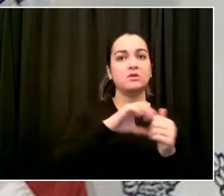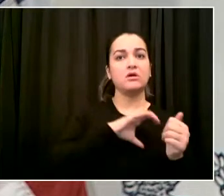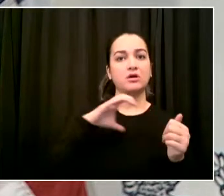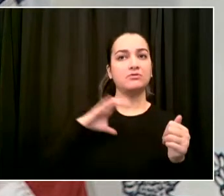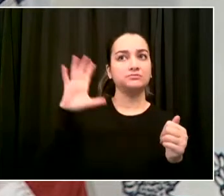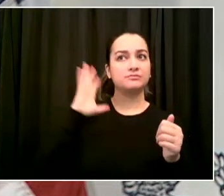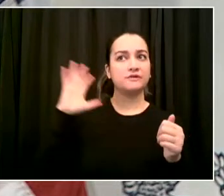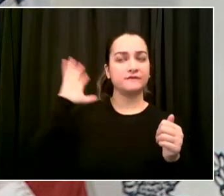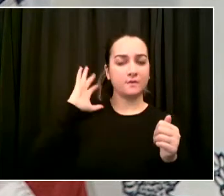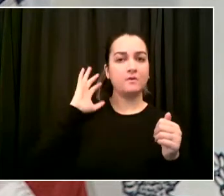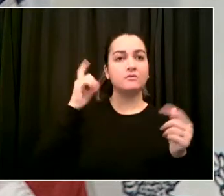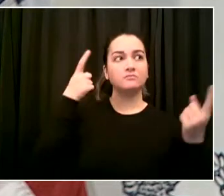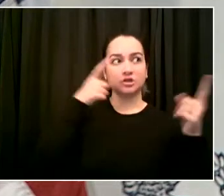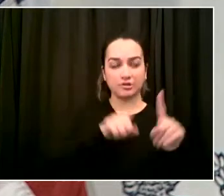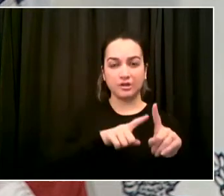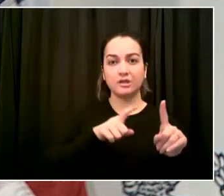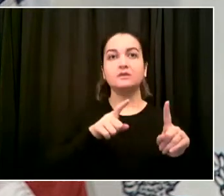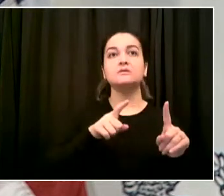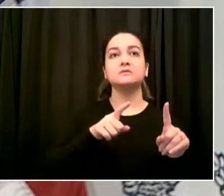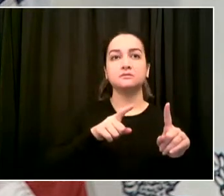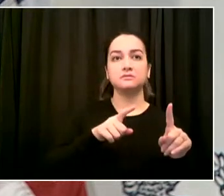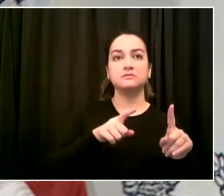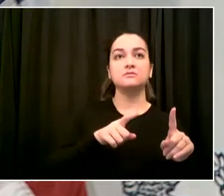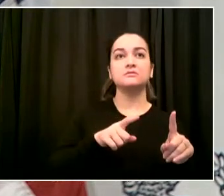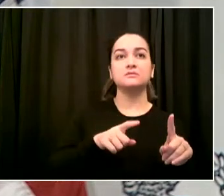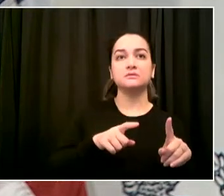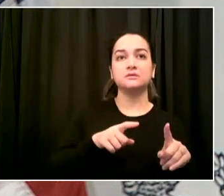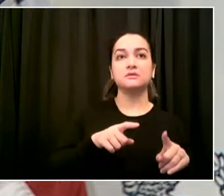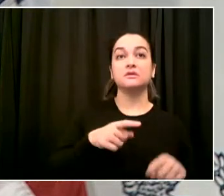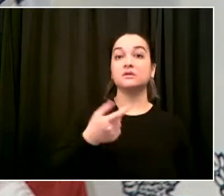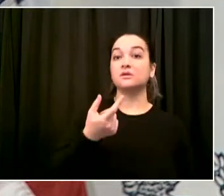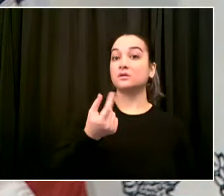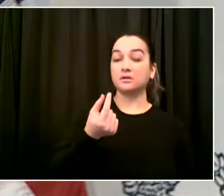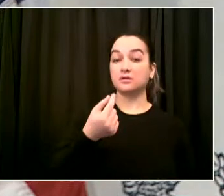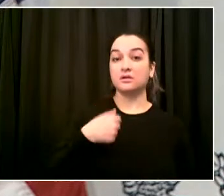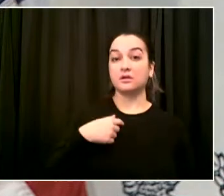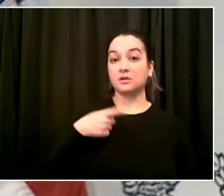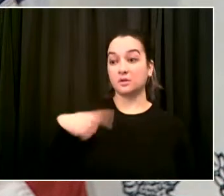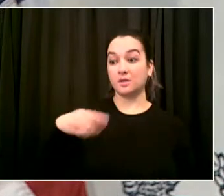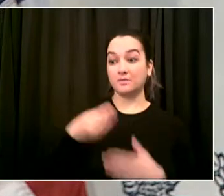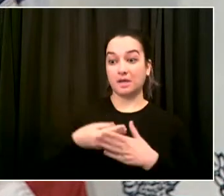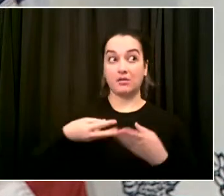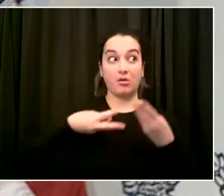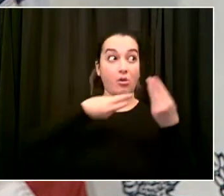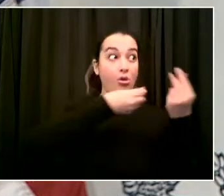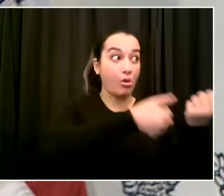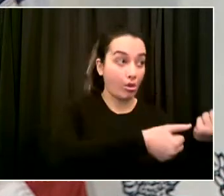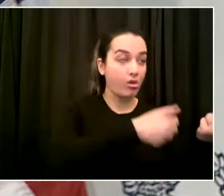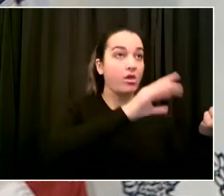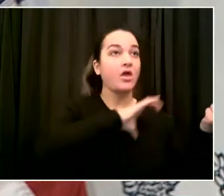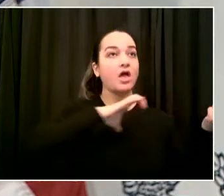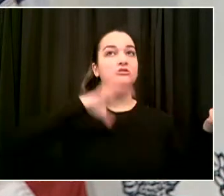CONGRESS, YEARS AGO TO ENSNSE UR ATTH REGARD REIMBURSEMENT FOR SECURITY